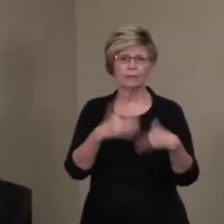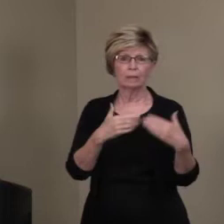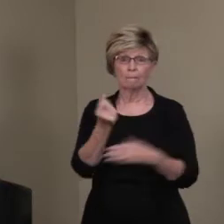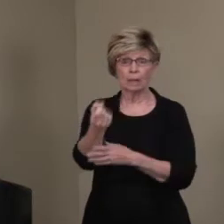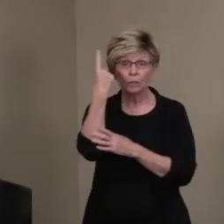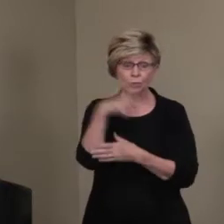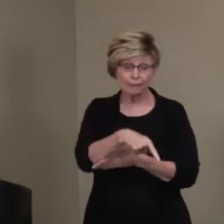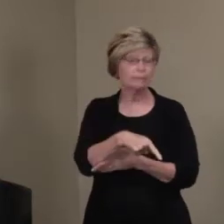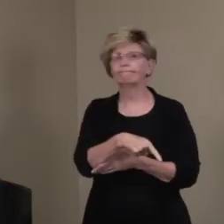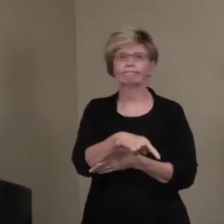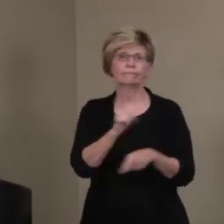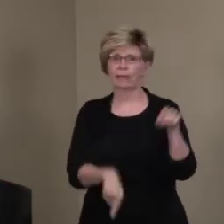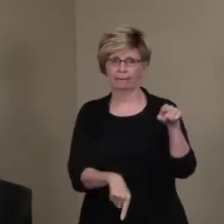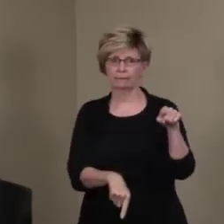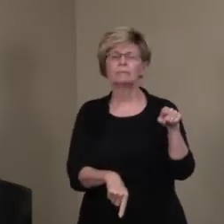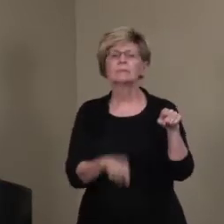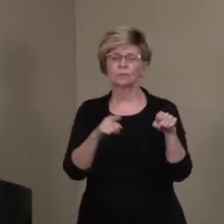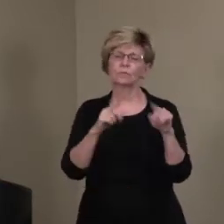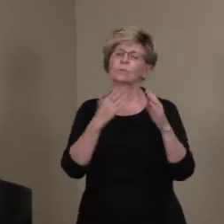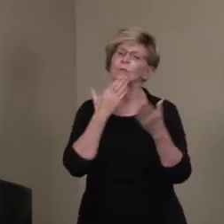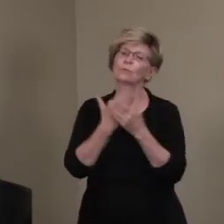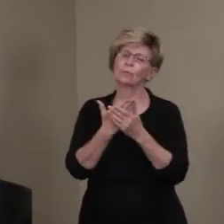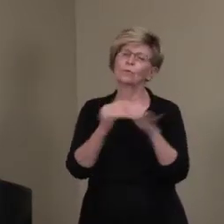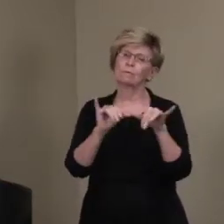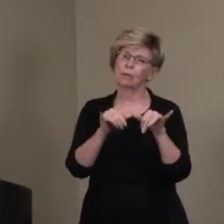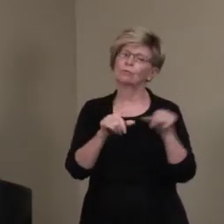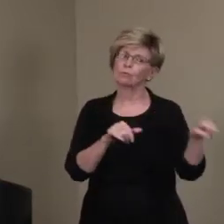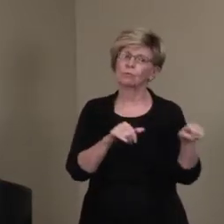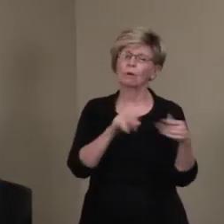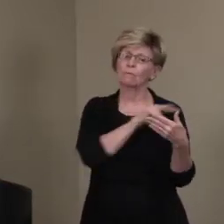very challenging but may not have a comprehension to go with that same level